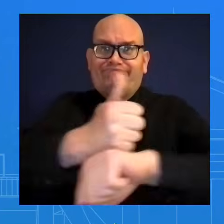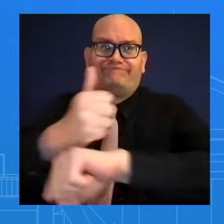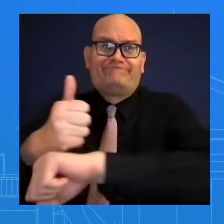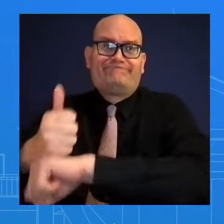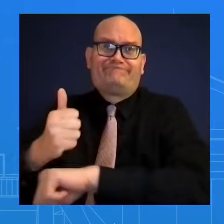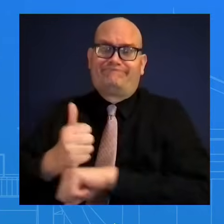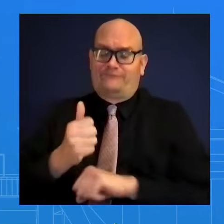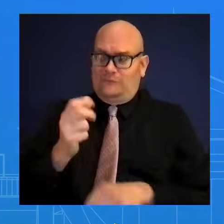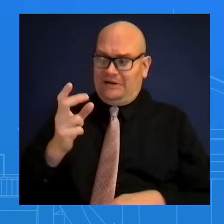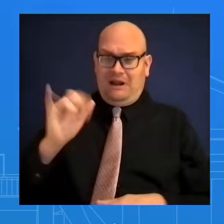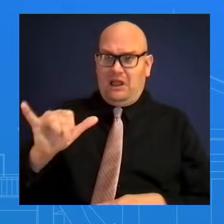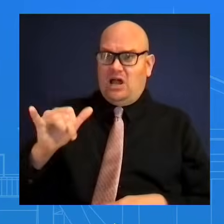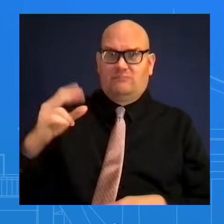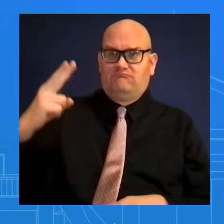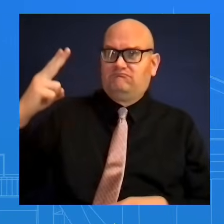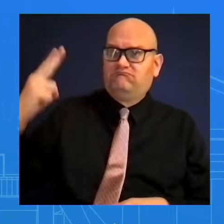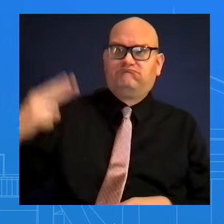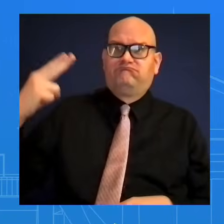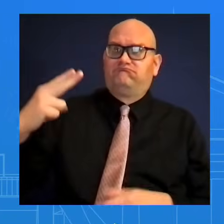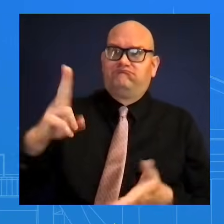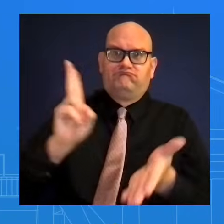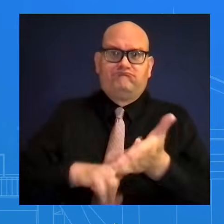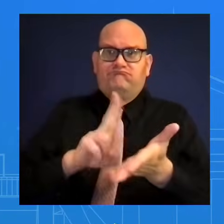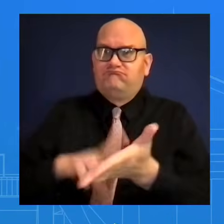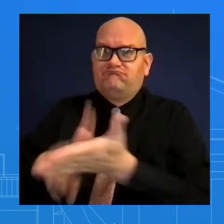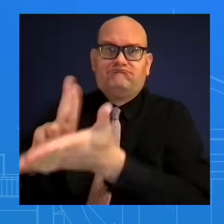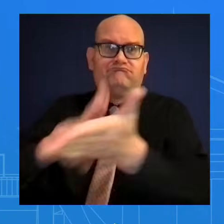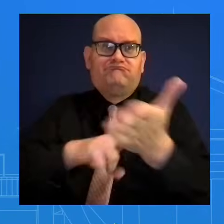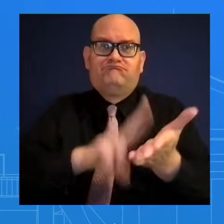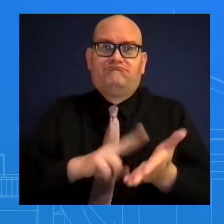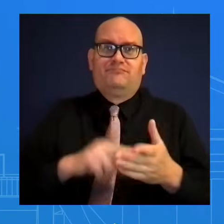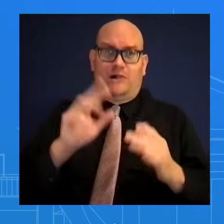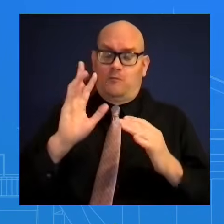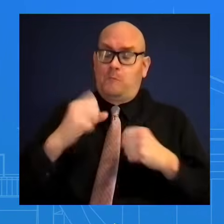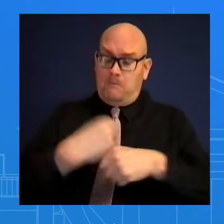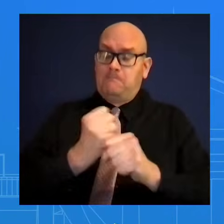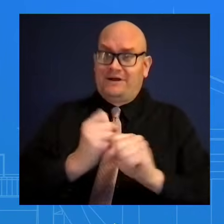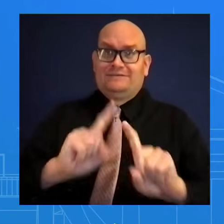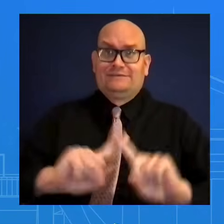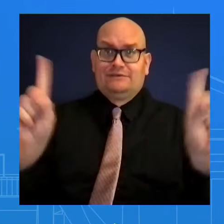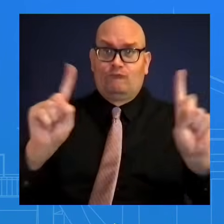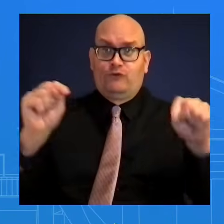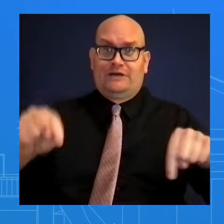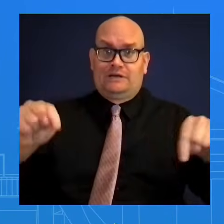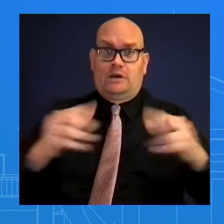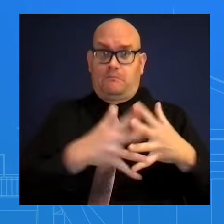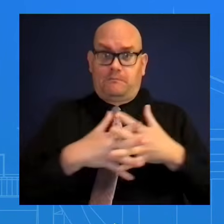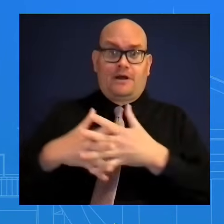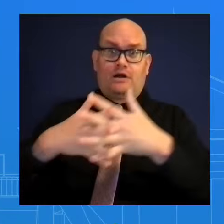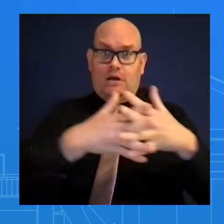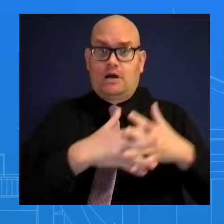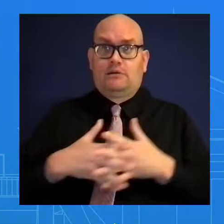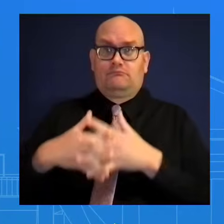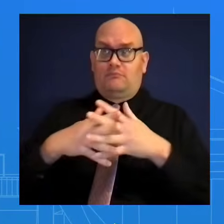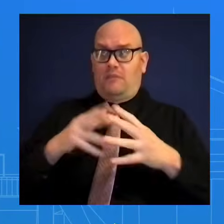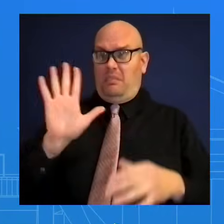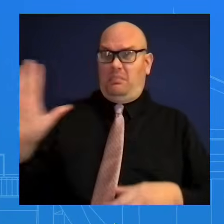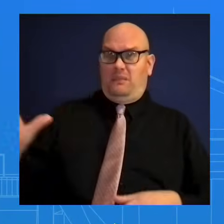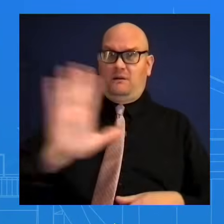that is going to make a difference in American lives. And not only that, it's going to protect programs that hardworking Americans made. Right?